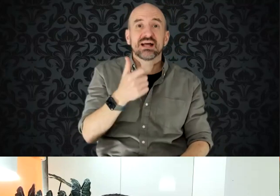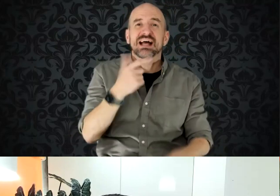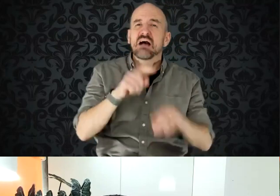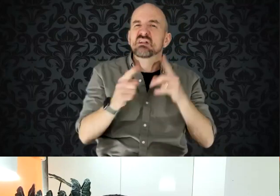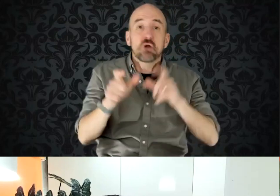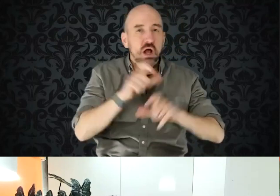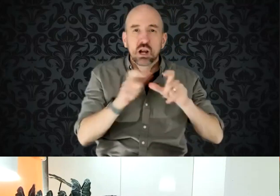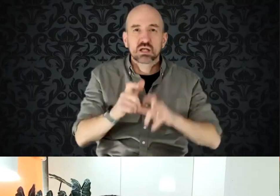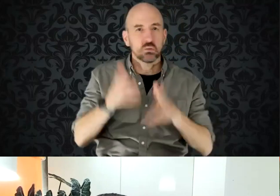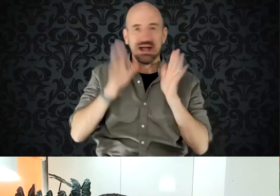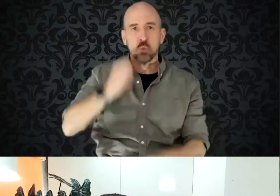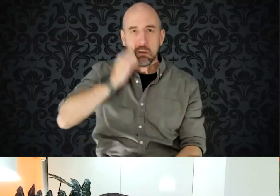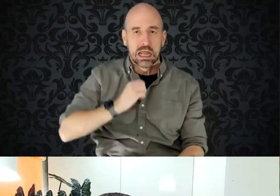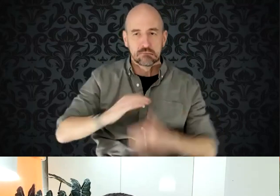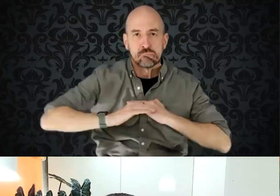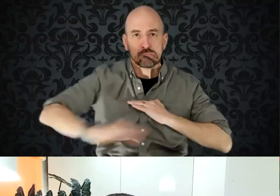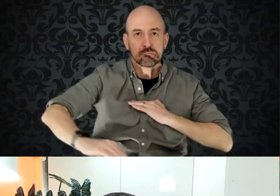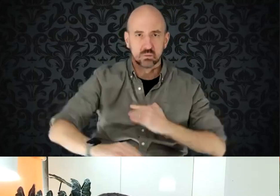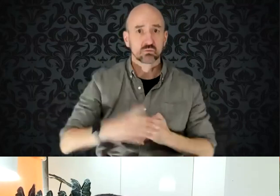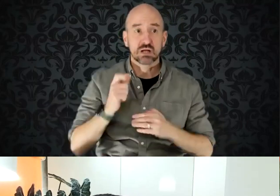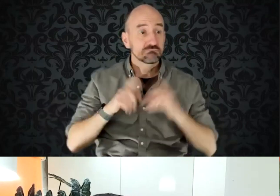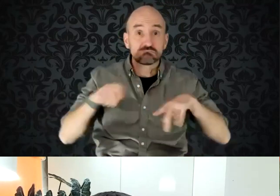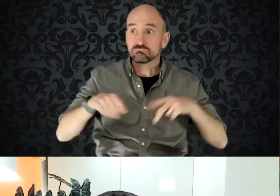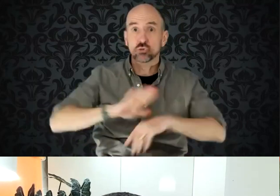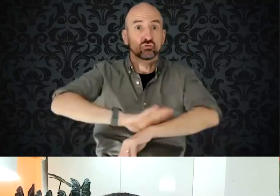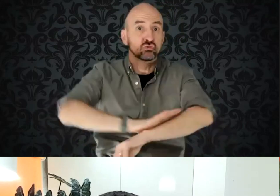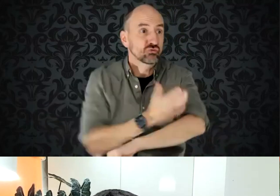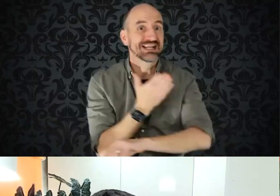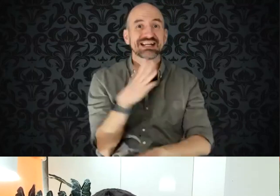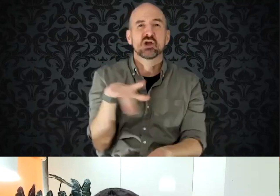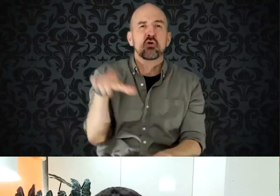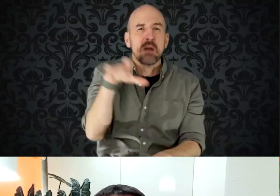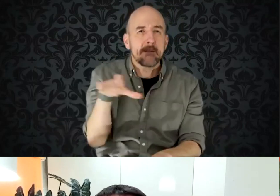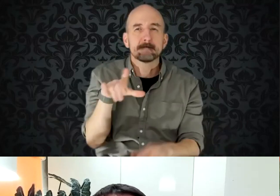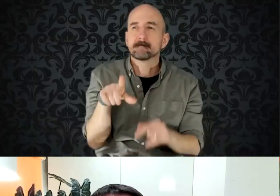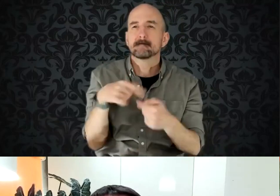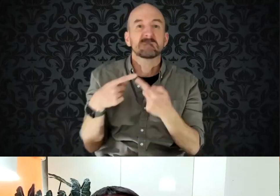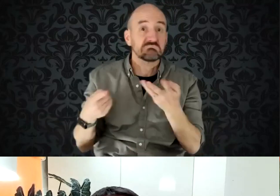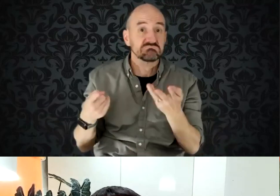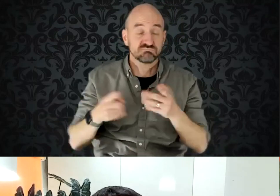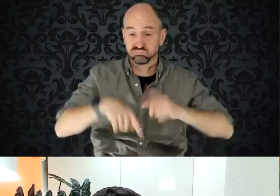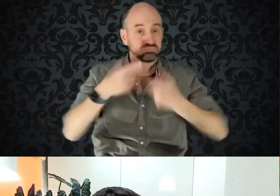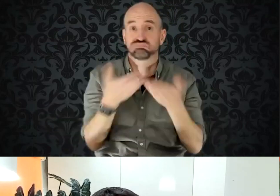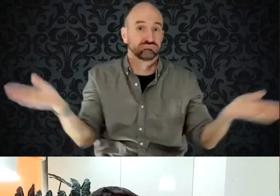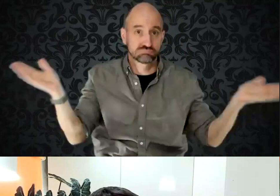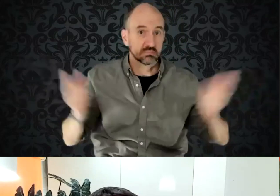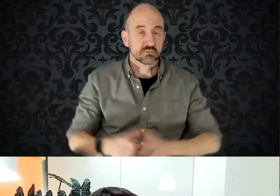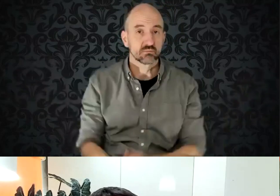change is for some mark,? MARK LANE: TARA CLINTON: Now comes in various colours, you don't just